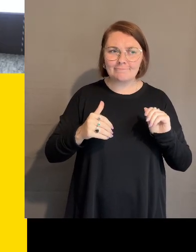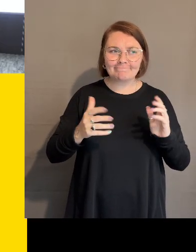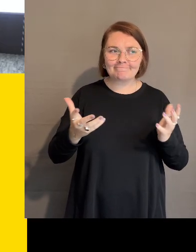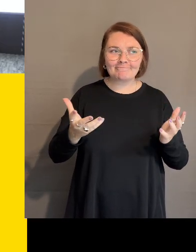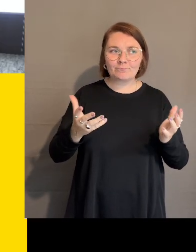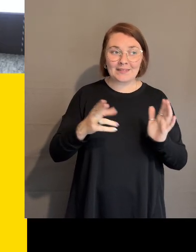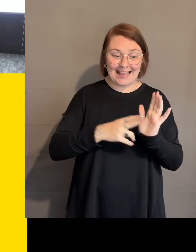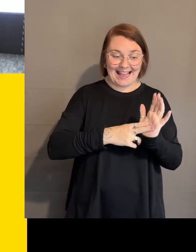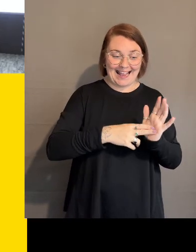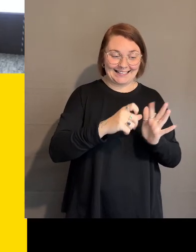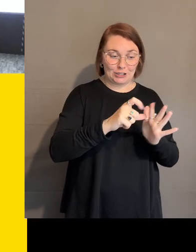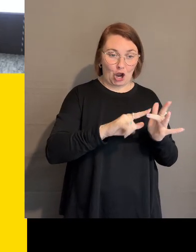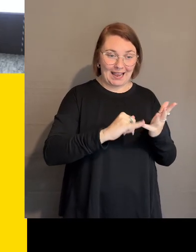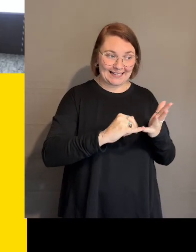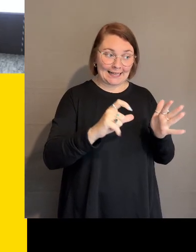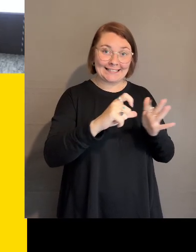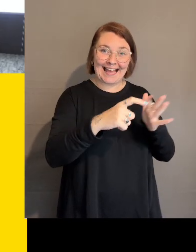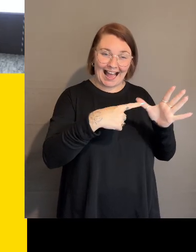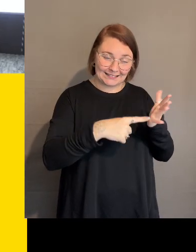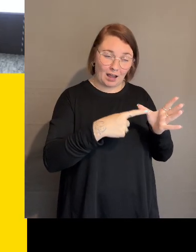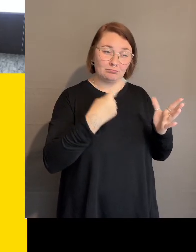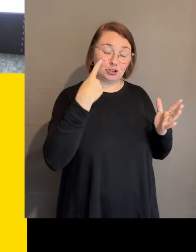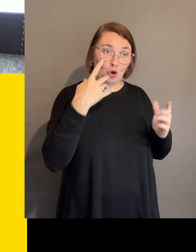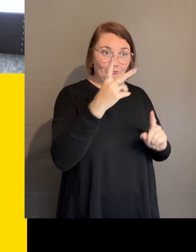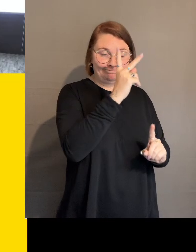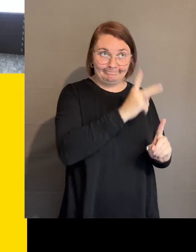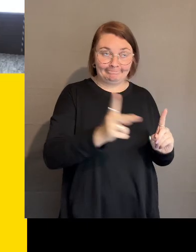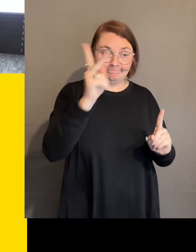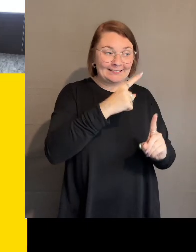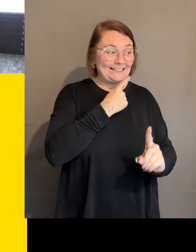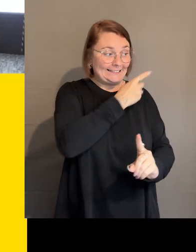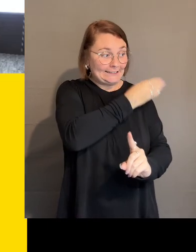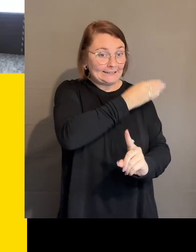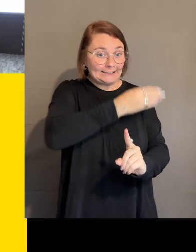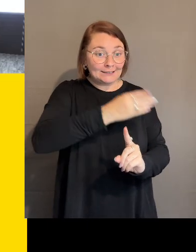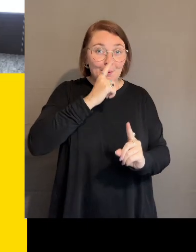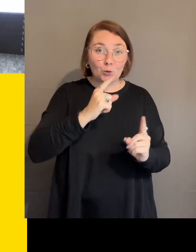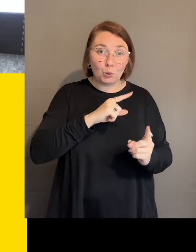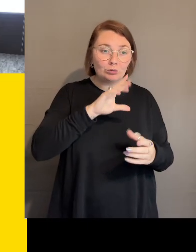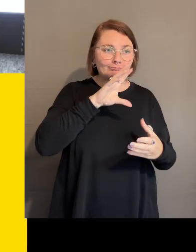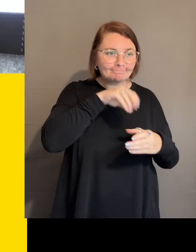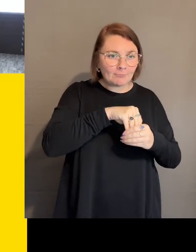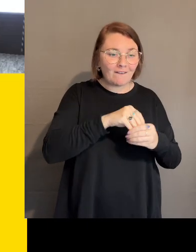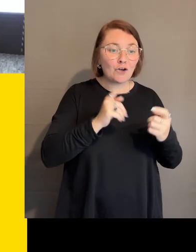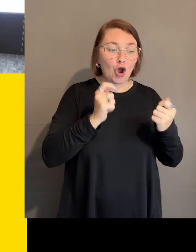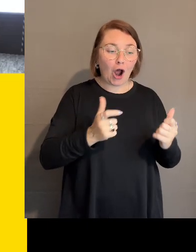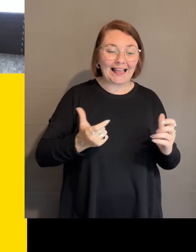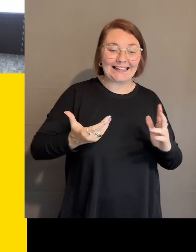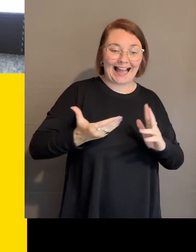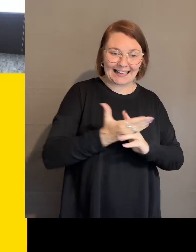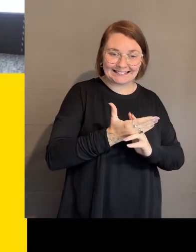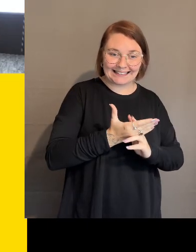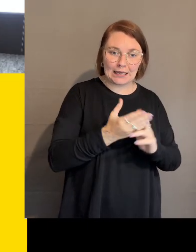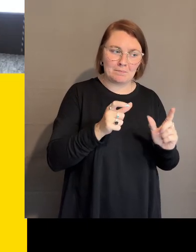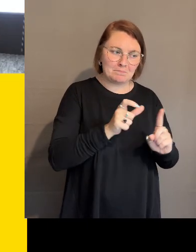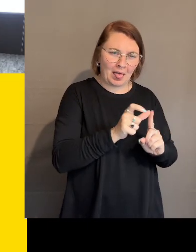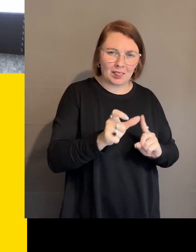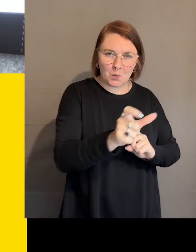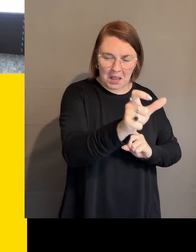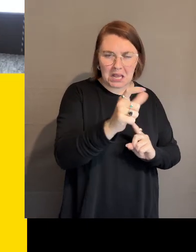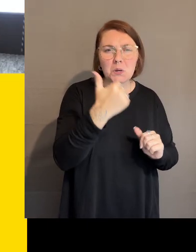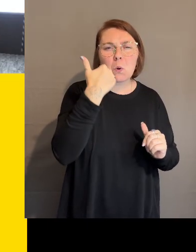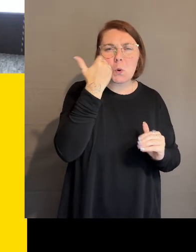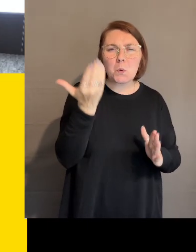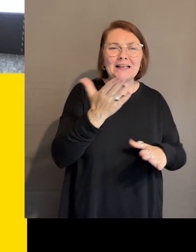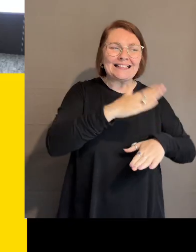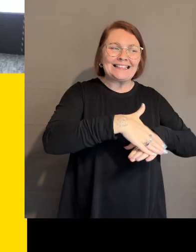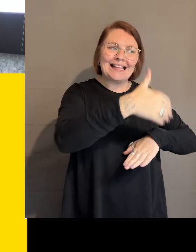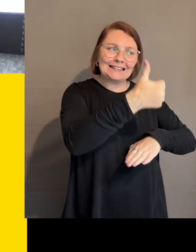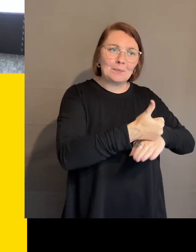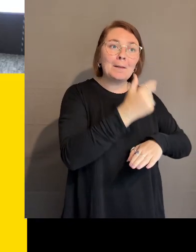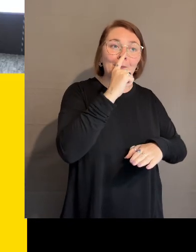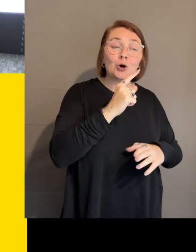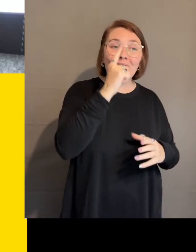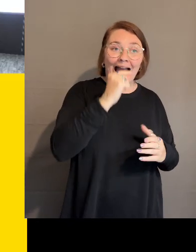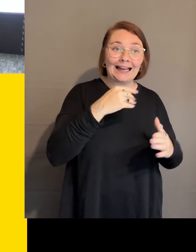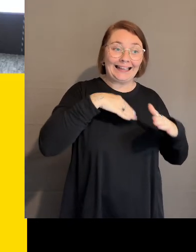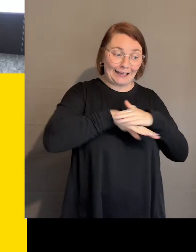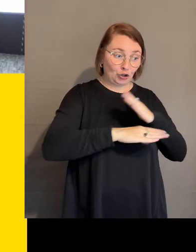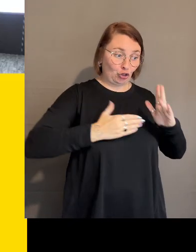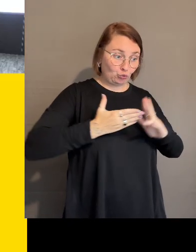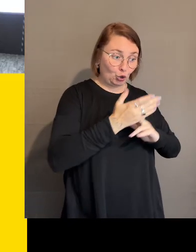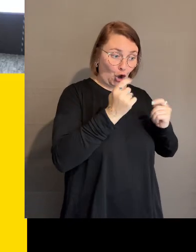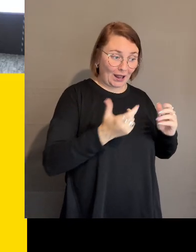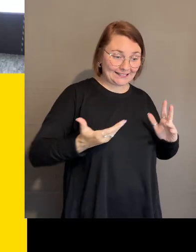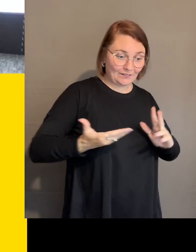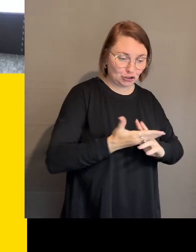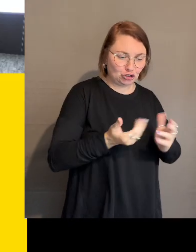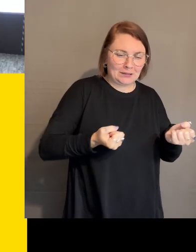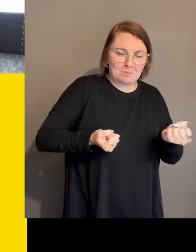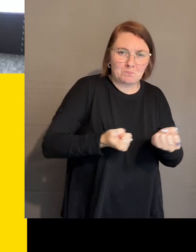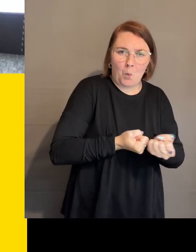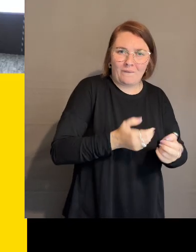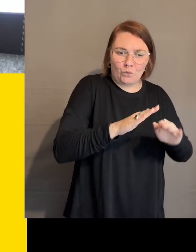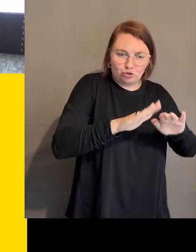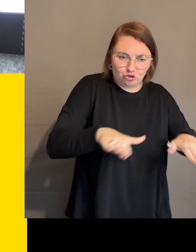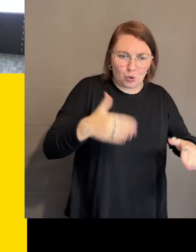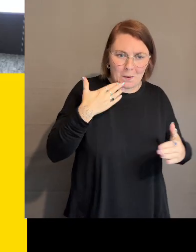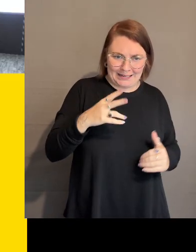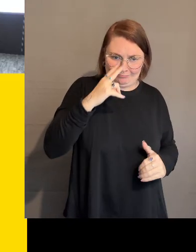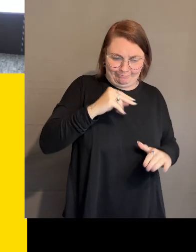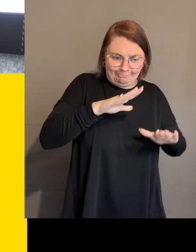the NDIS data shows continuously that while people who go in in an early access pathway, and it was always, you know, set up so that people would be able to go in through that and get support for kids kind of early on.